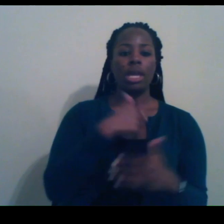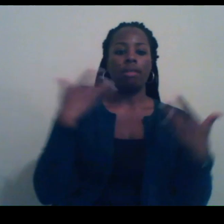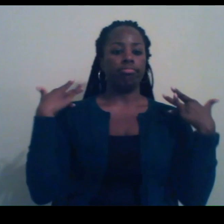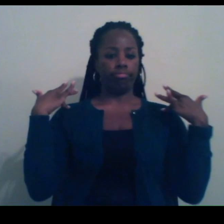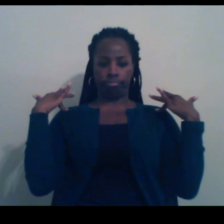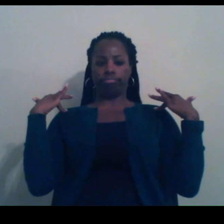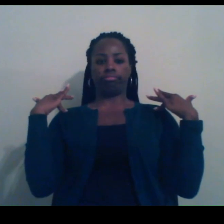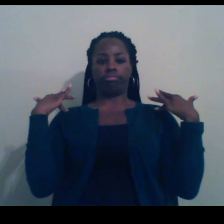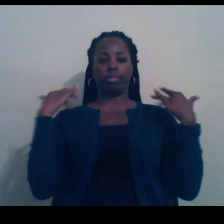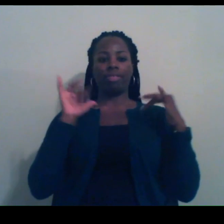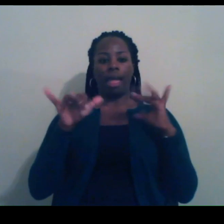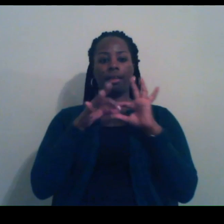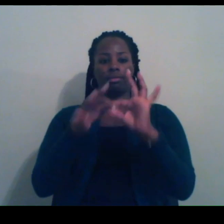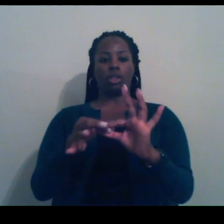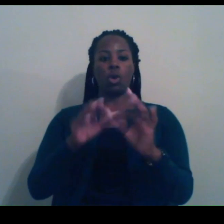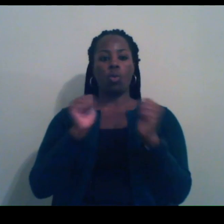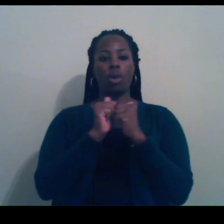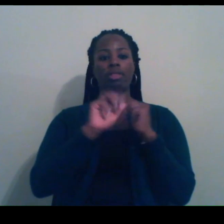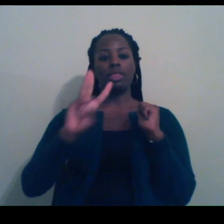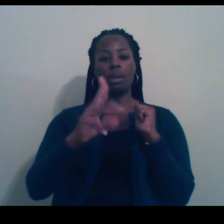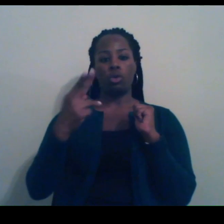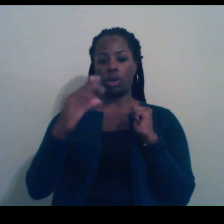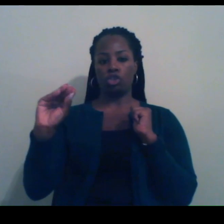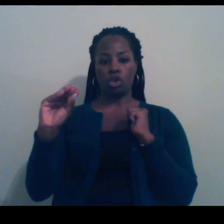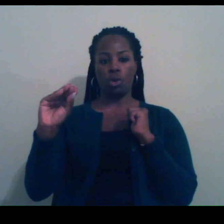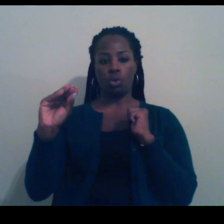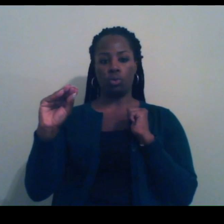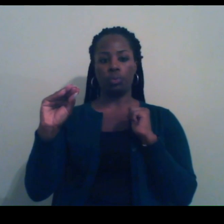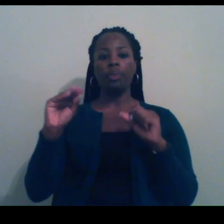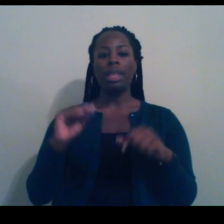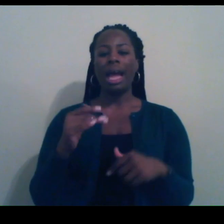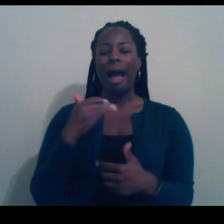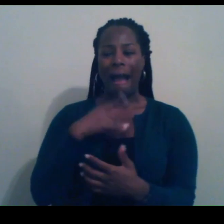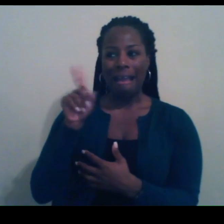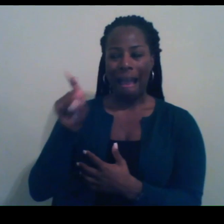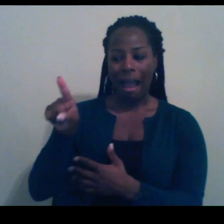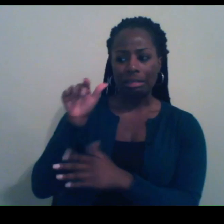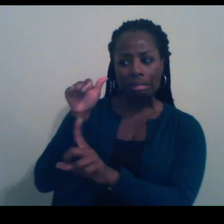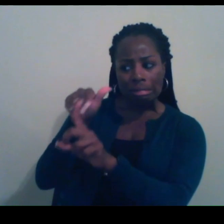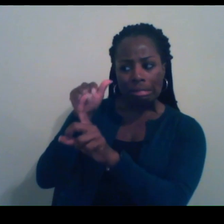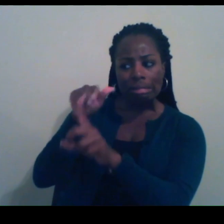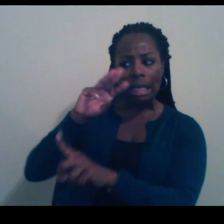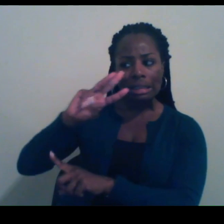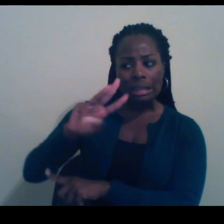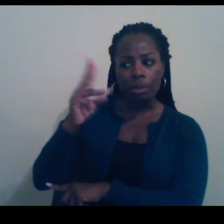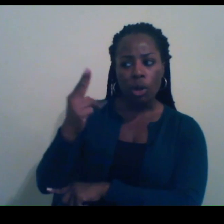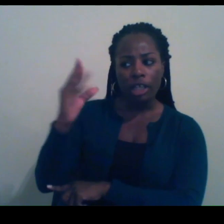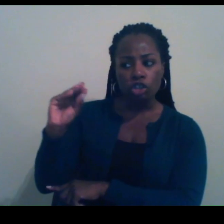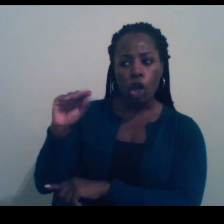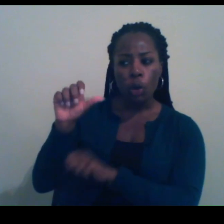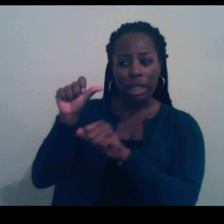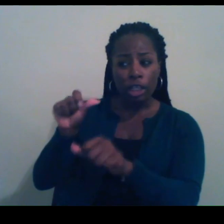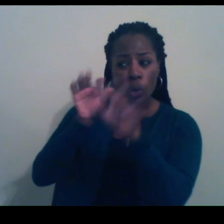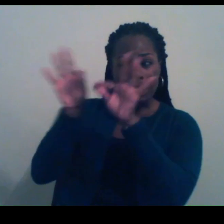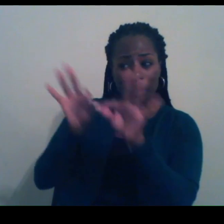reflective of their current thinking there but I'll let them I asked them if they could put out some points about how they're assessing this though